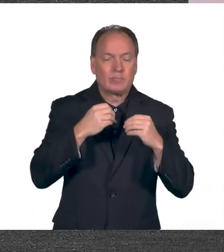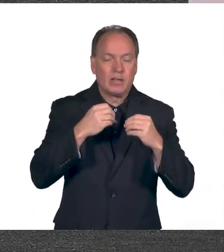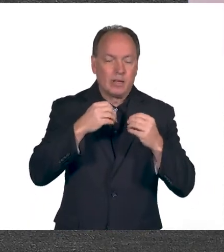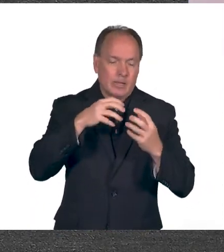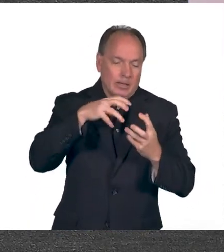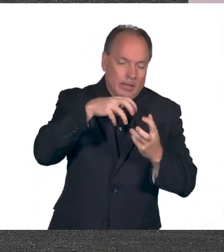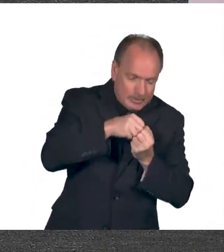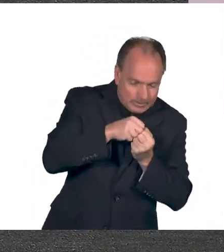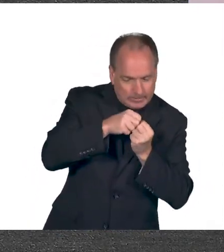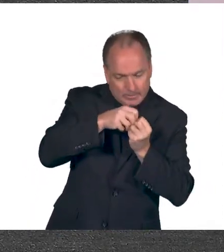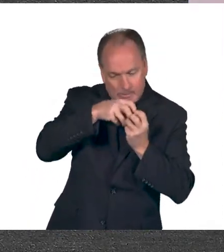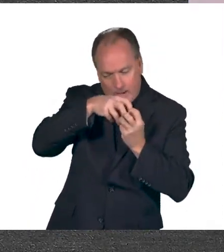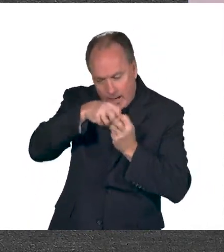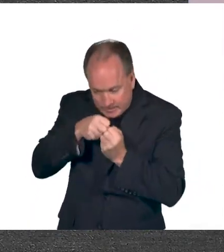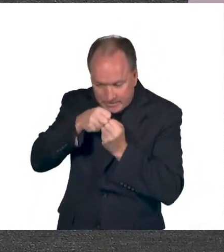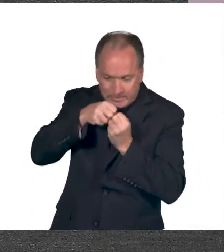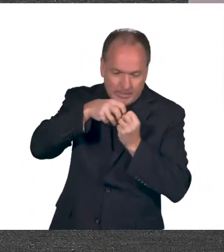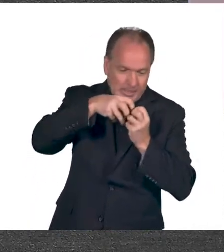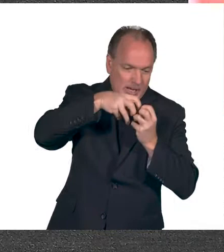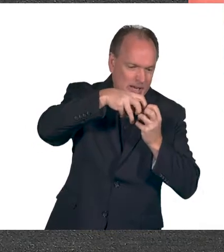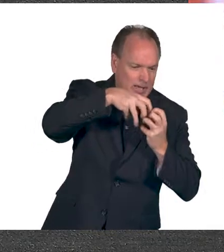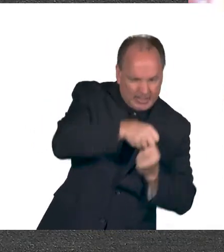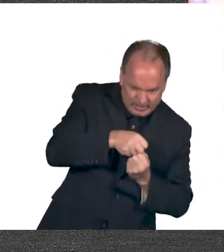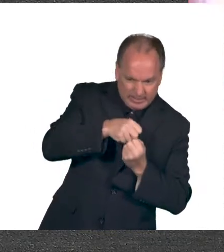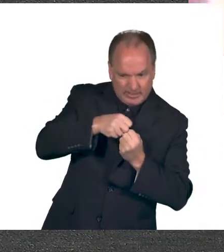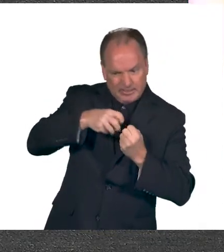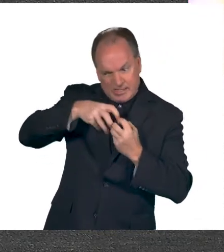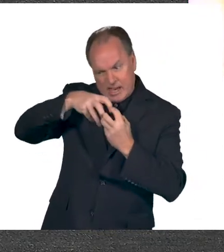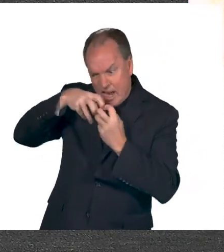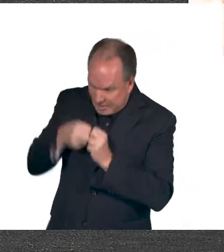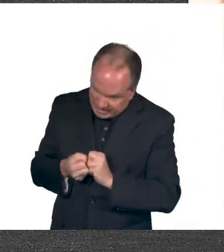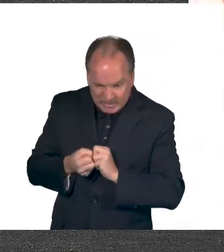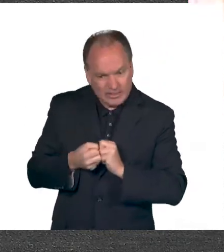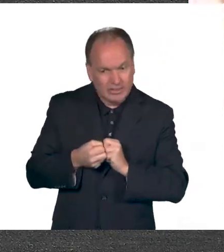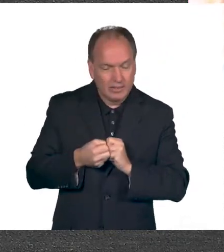And they nibble and they munch with a chew, chomp, crunch.